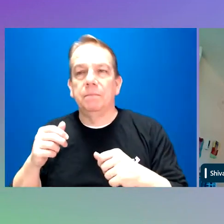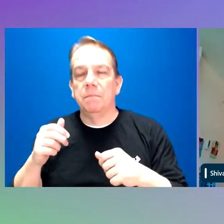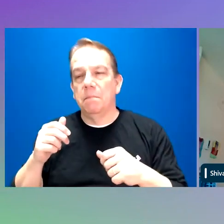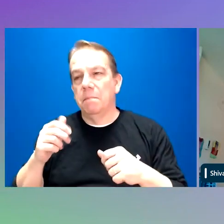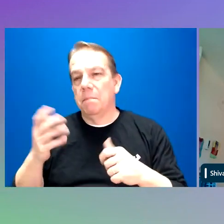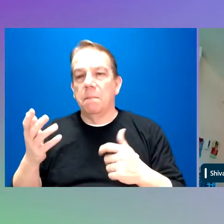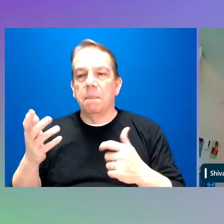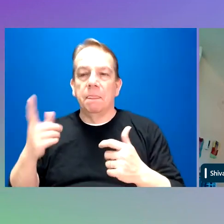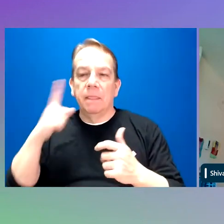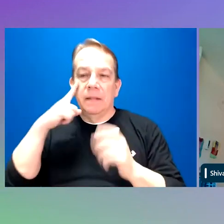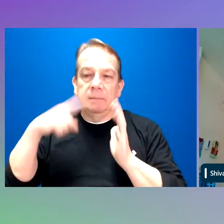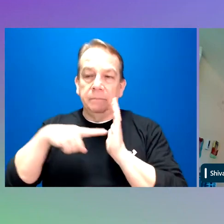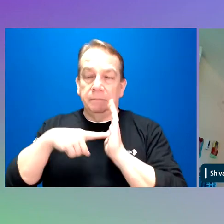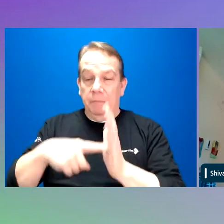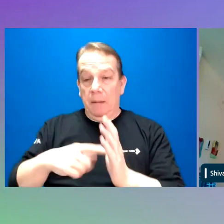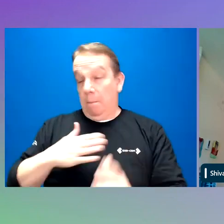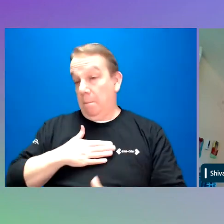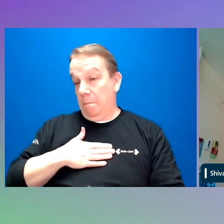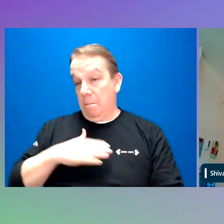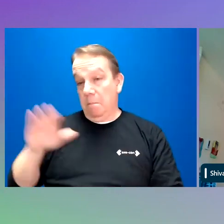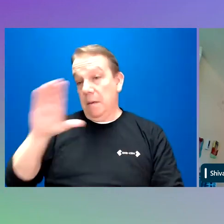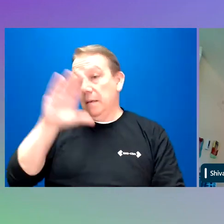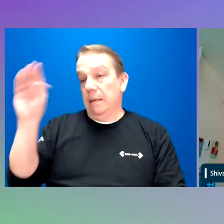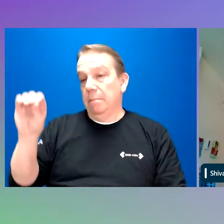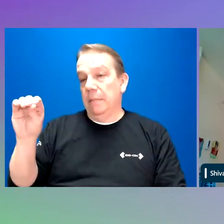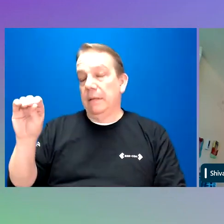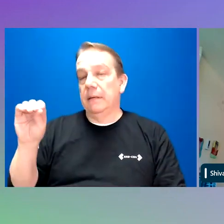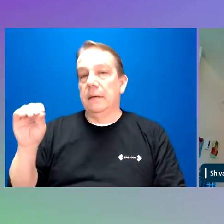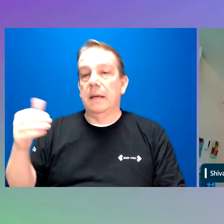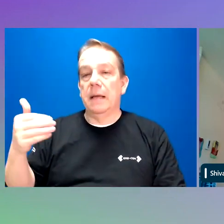currently my, my company has,